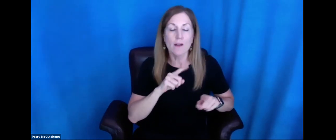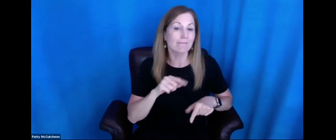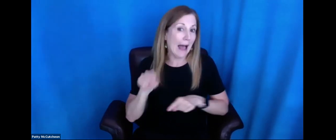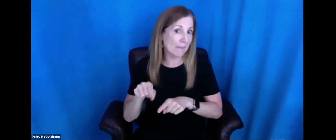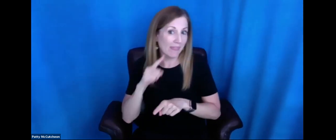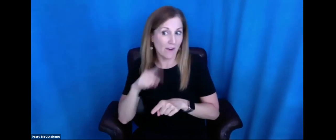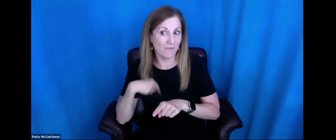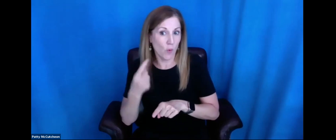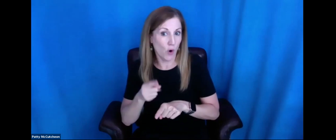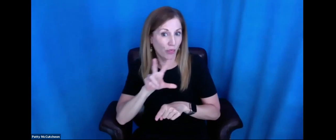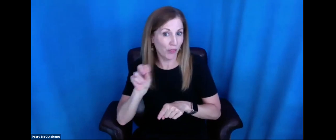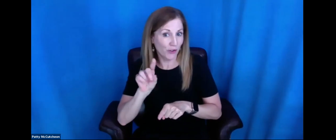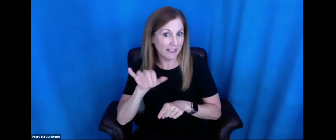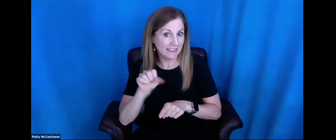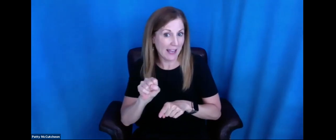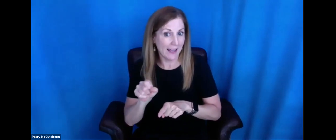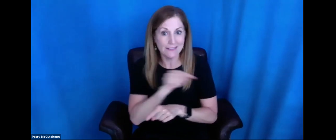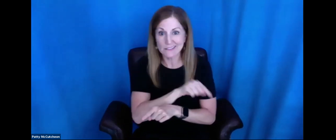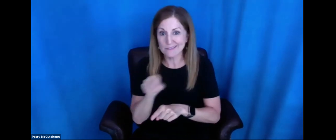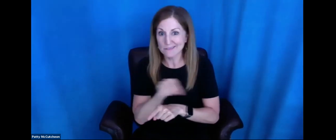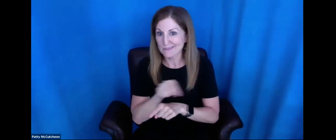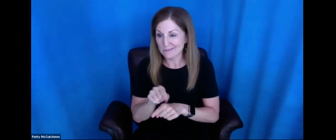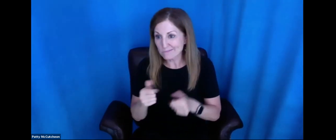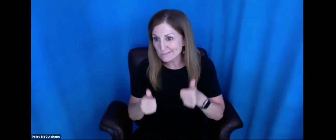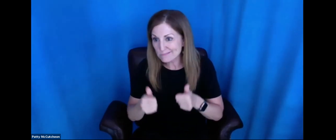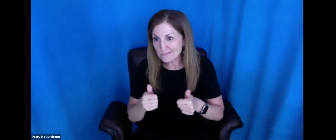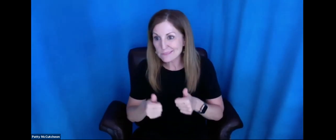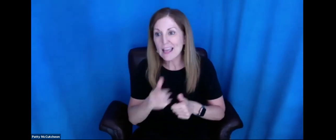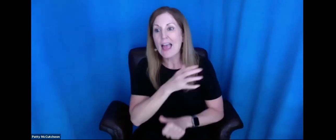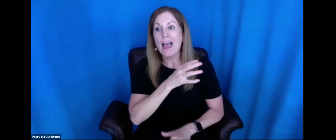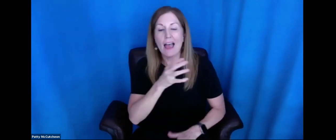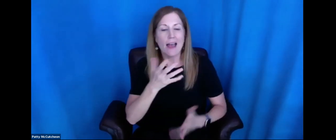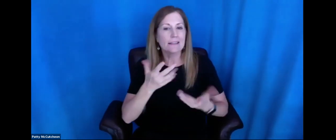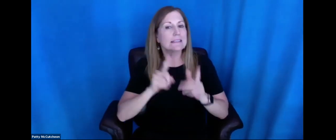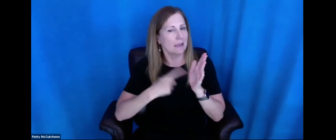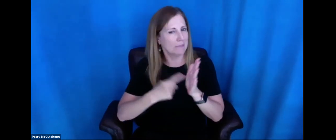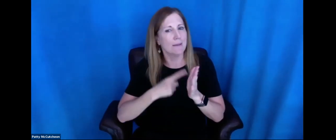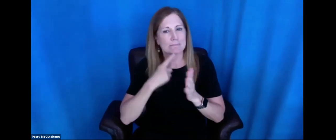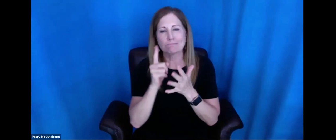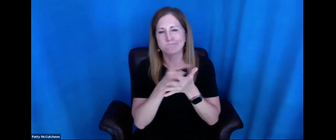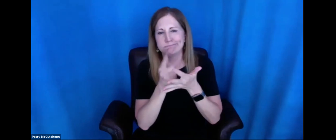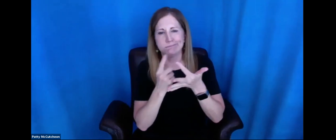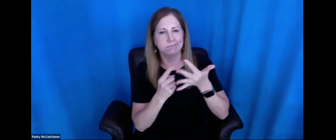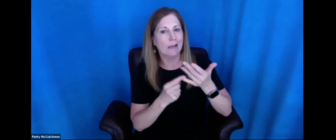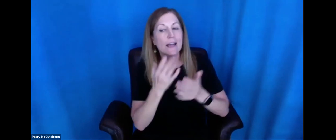And -- and sometimes it gets even more detailed than that. There are residency arguments about, you know, where